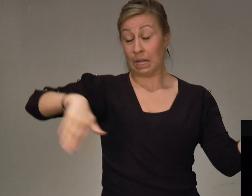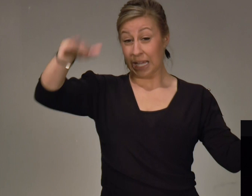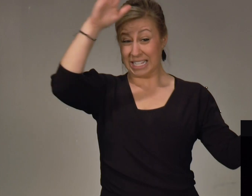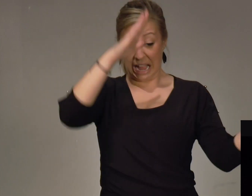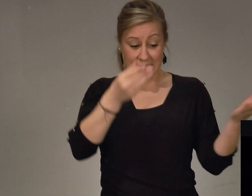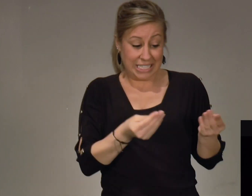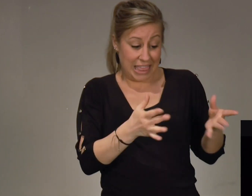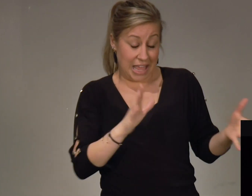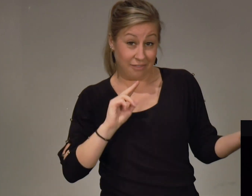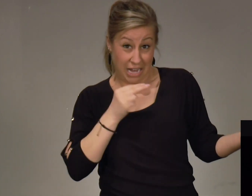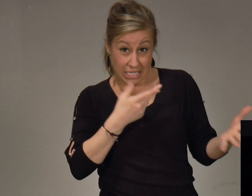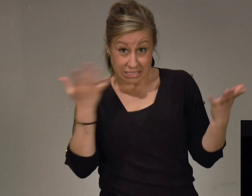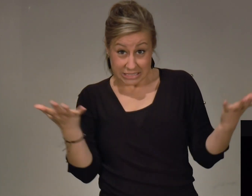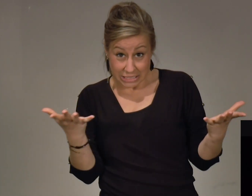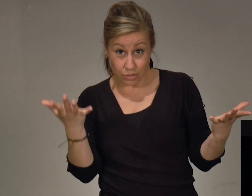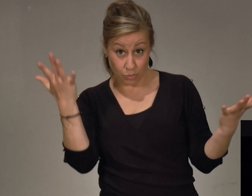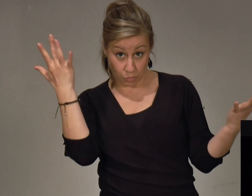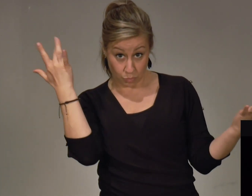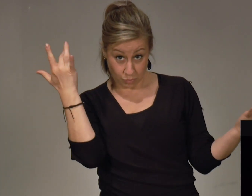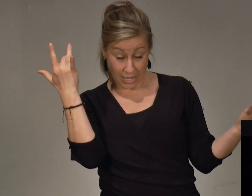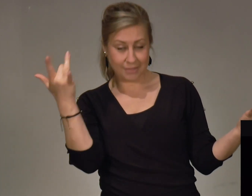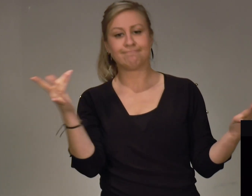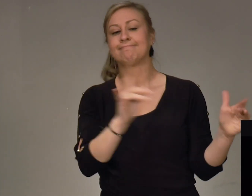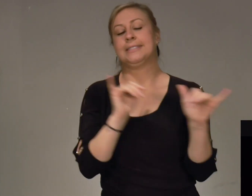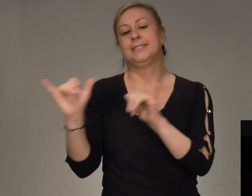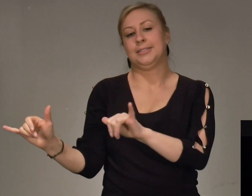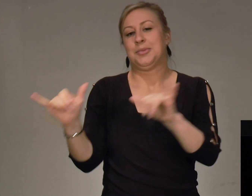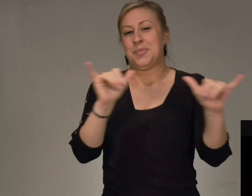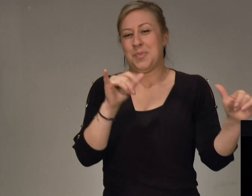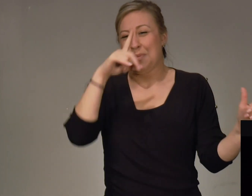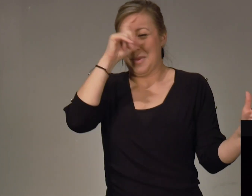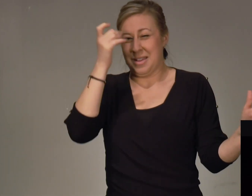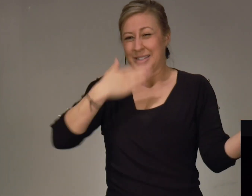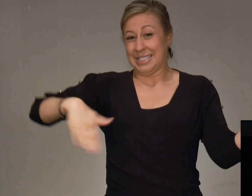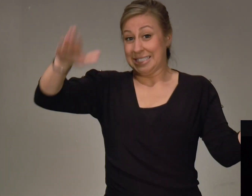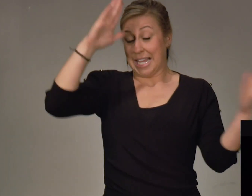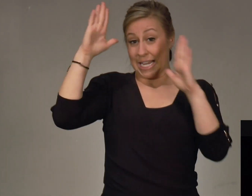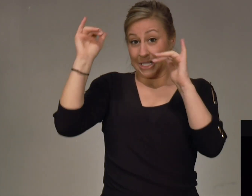expect us to testify what we've experienced. At this time of offering, I